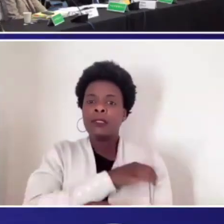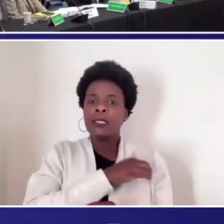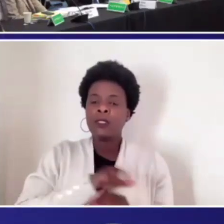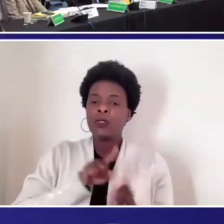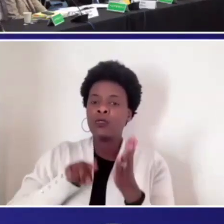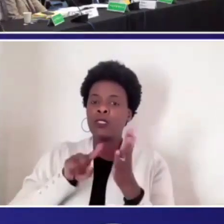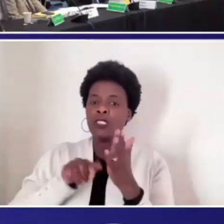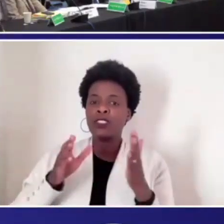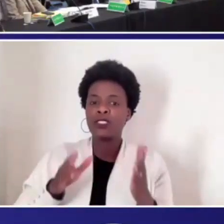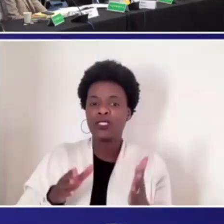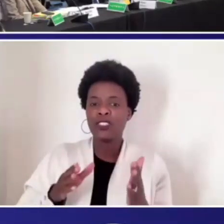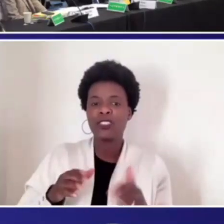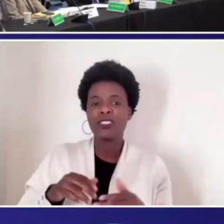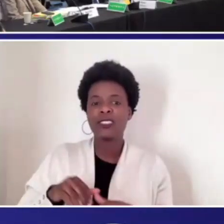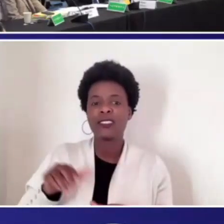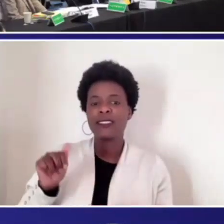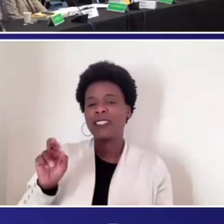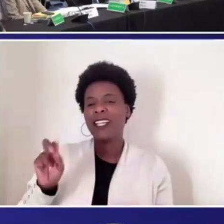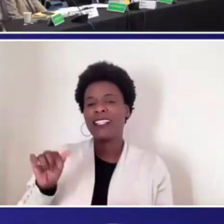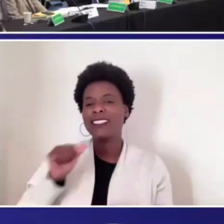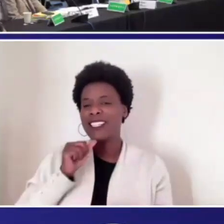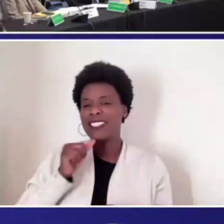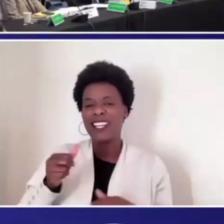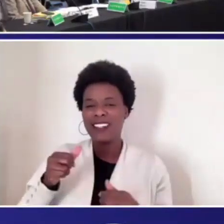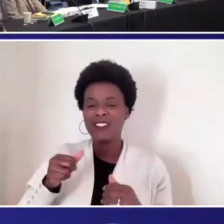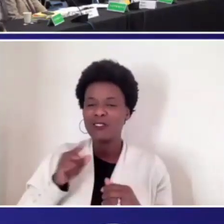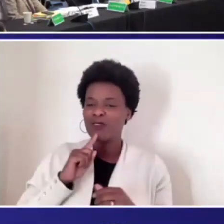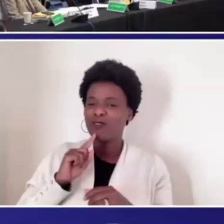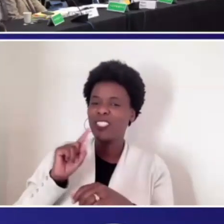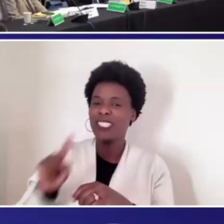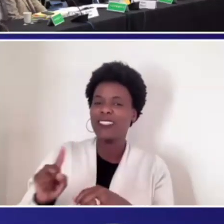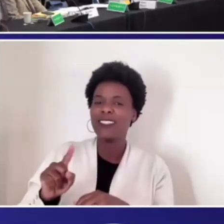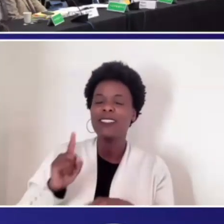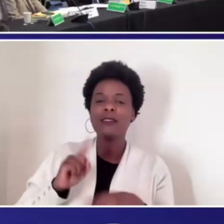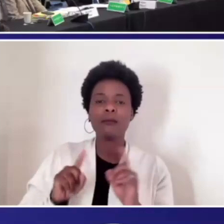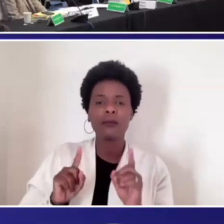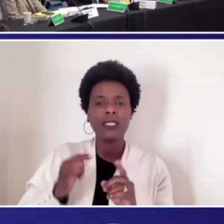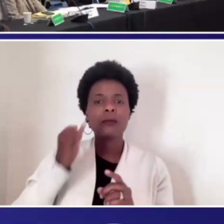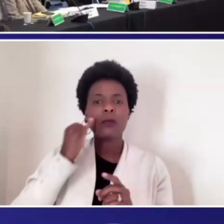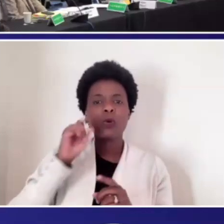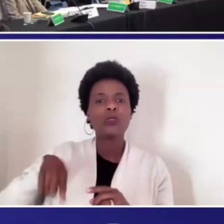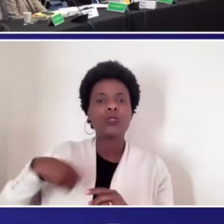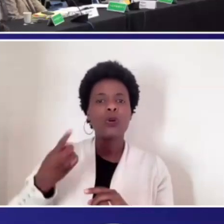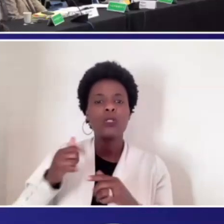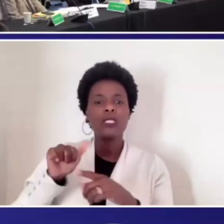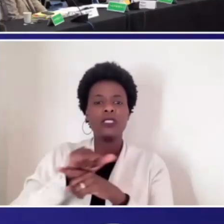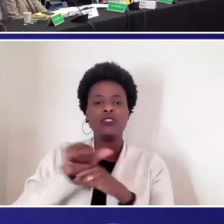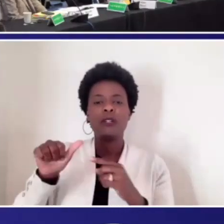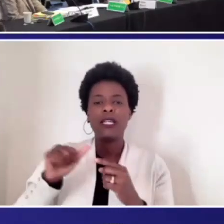exist, but let's pretend it did for a second, that some school only trains clinical research. Like how do you best